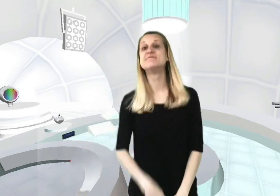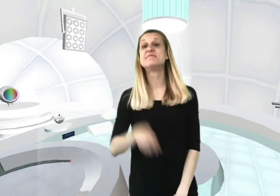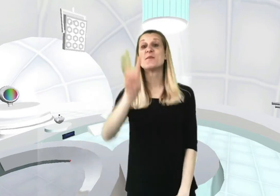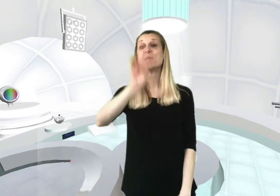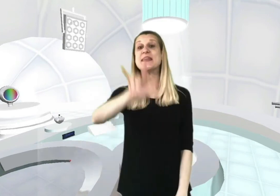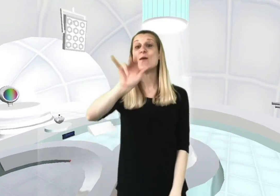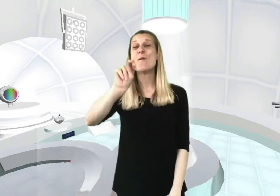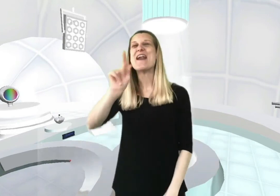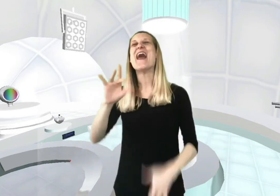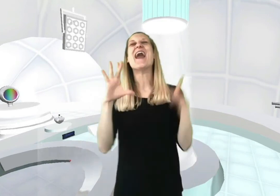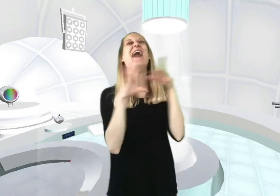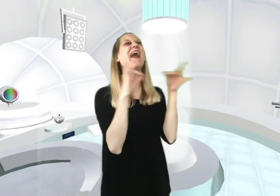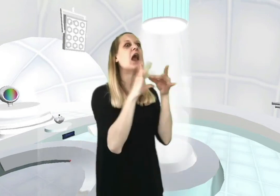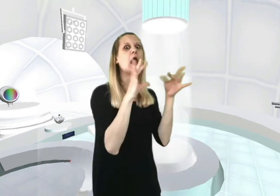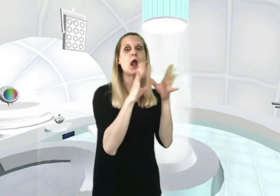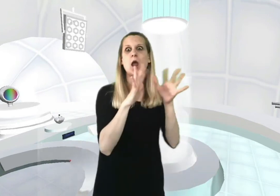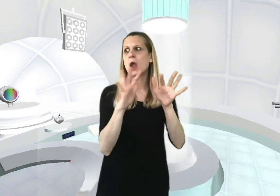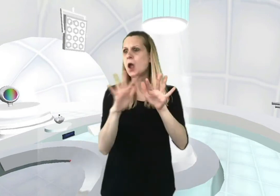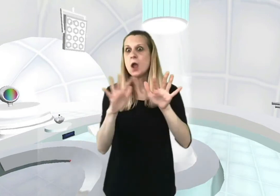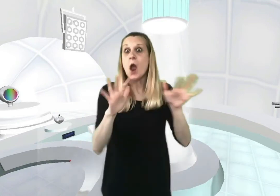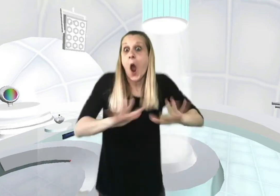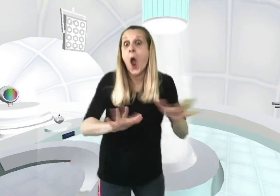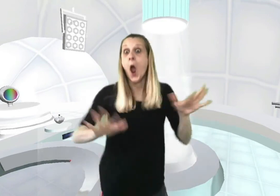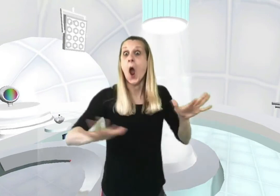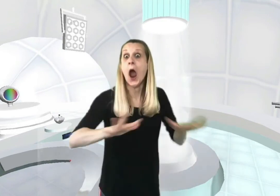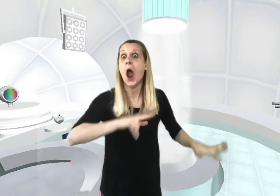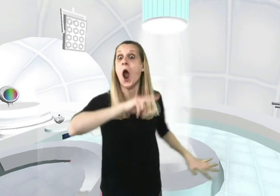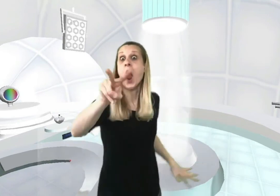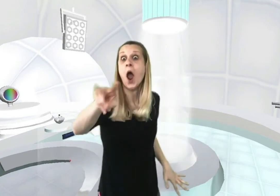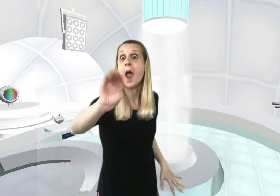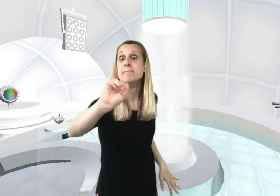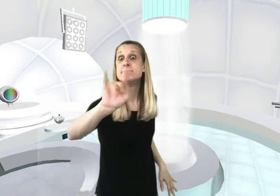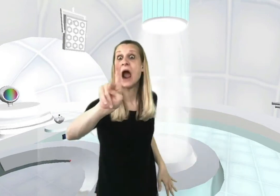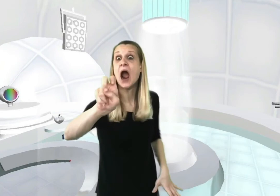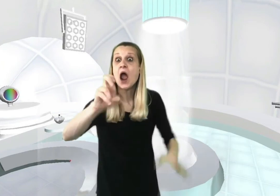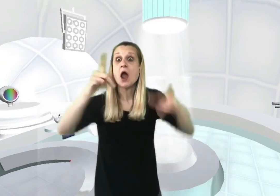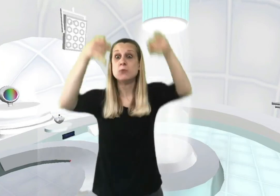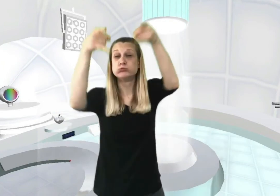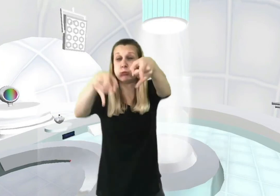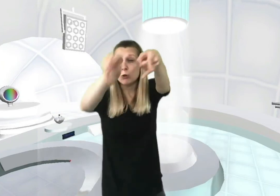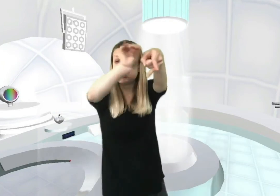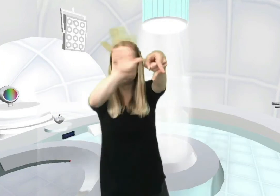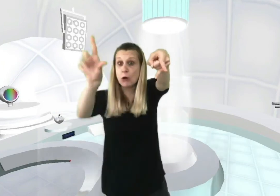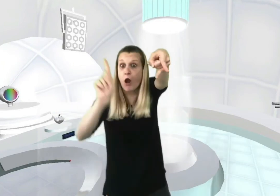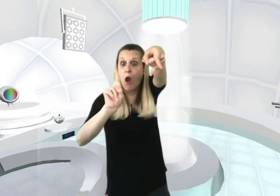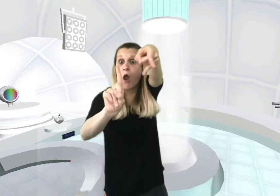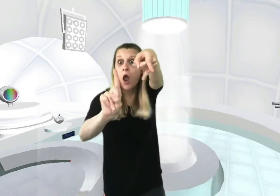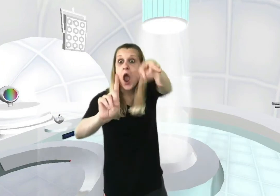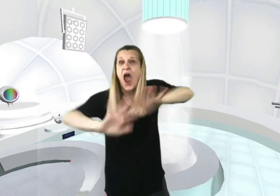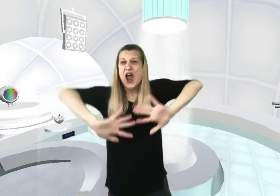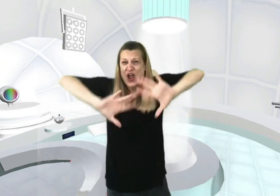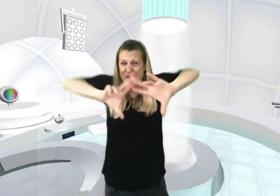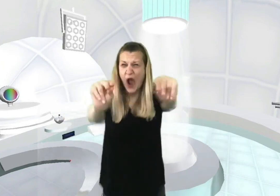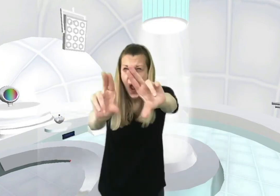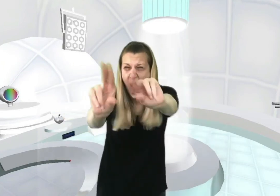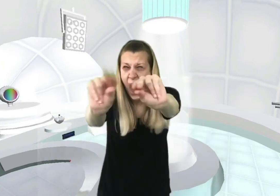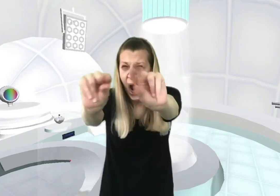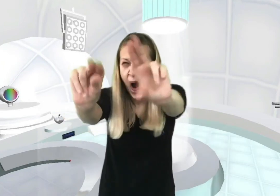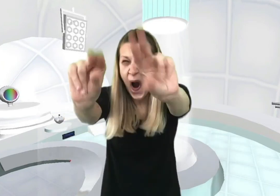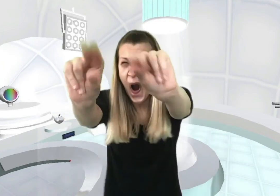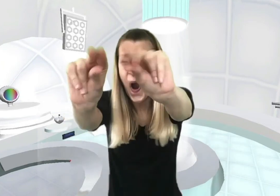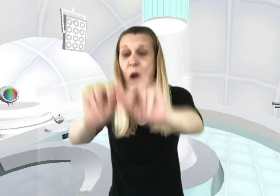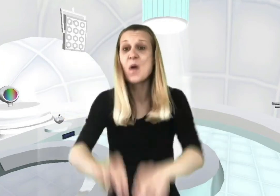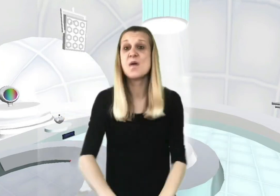"No, no, no, no!" cried Mr. Wonka.